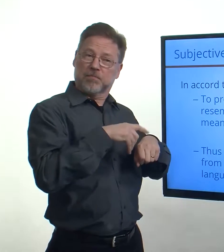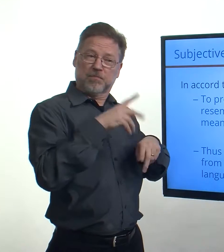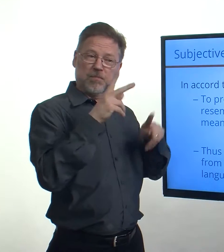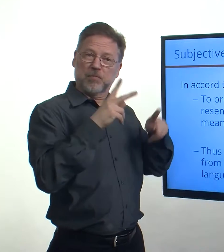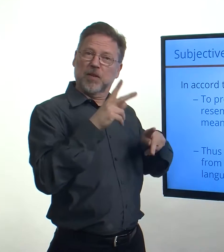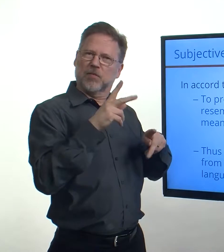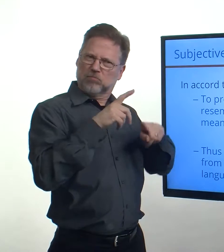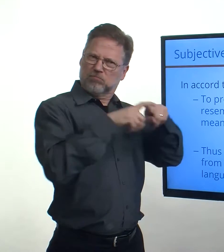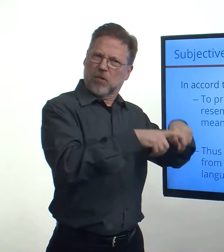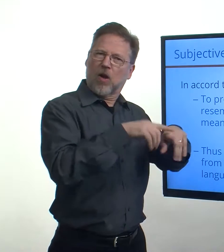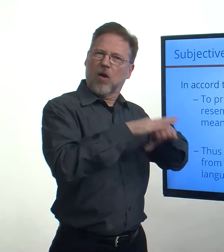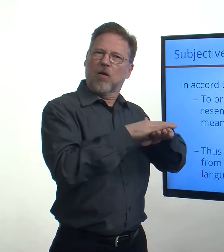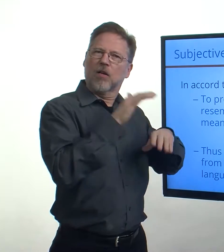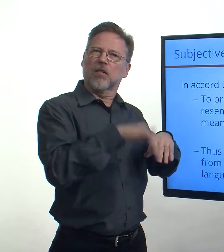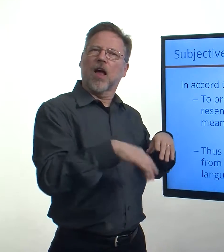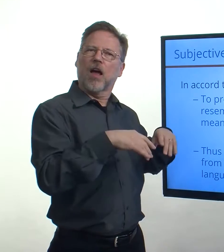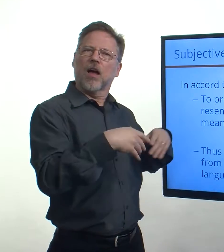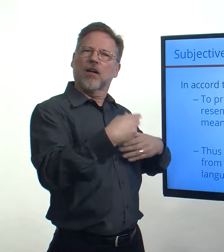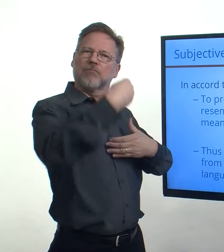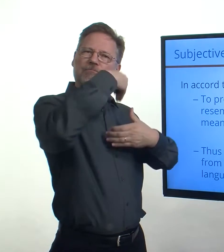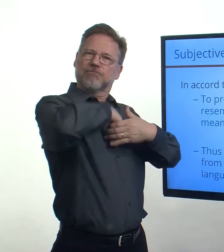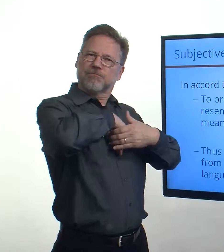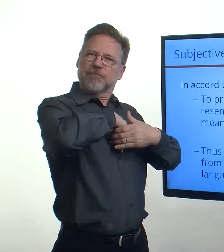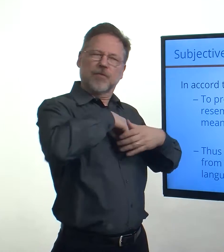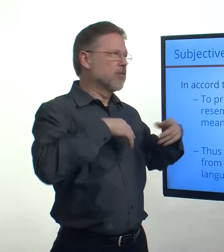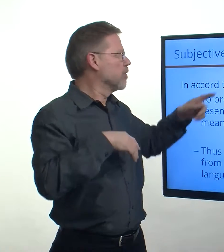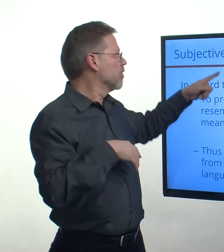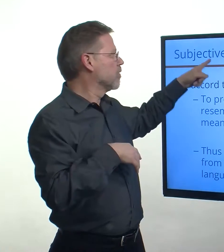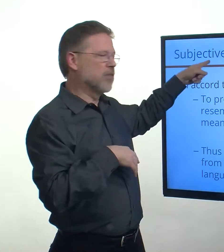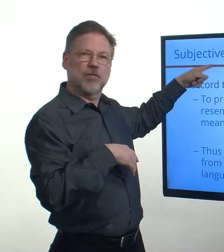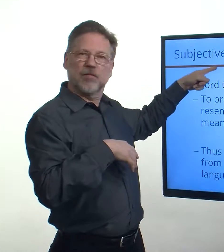introspection to determine meaning.